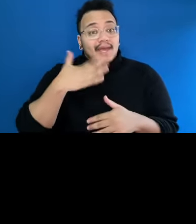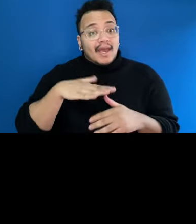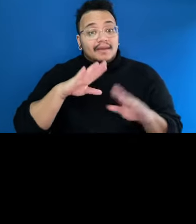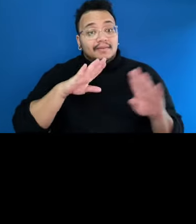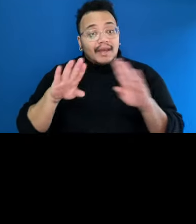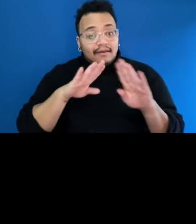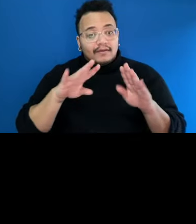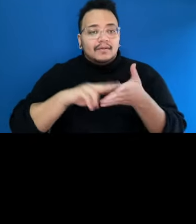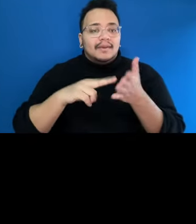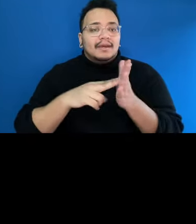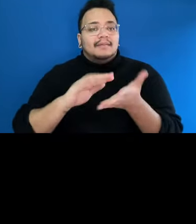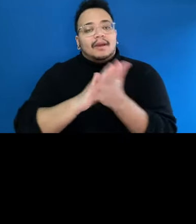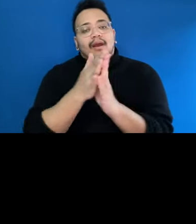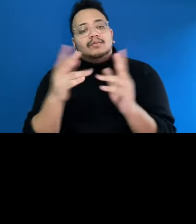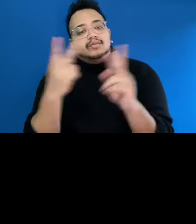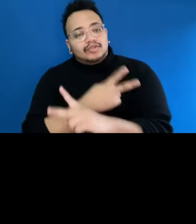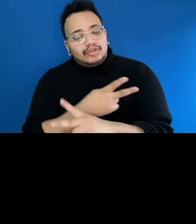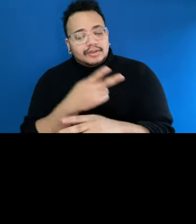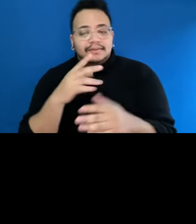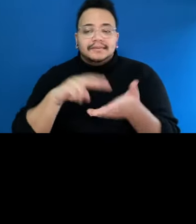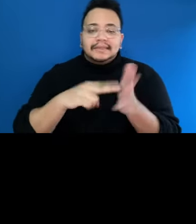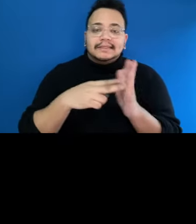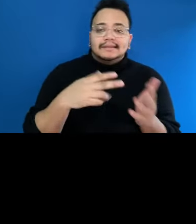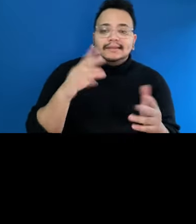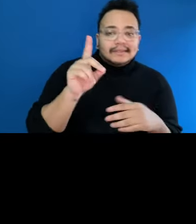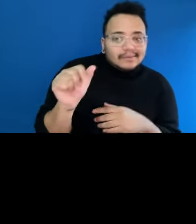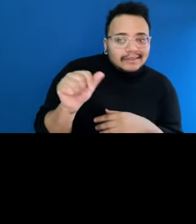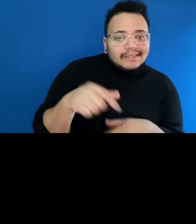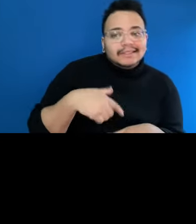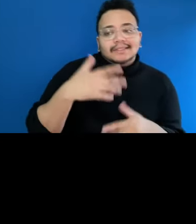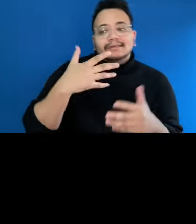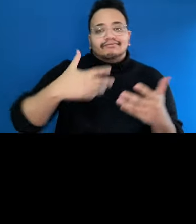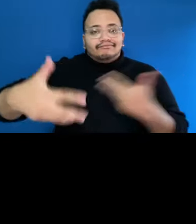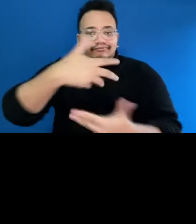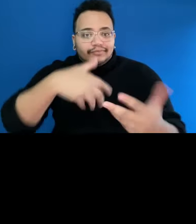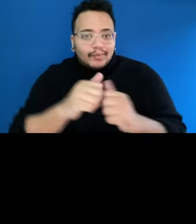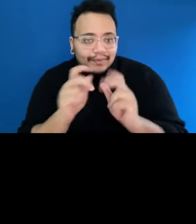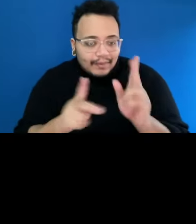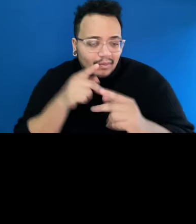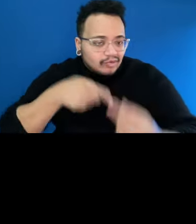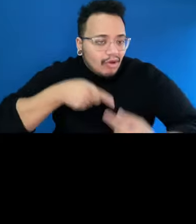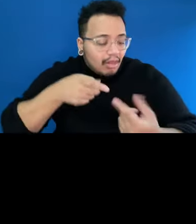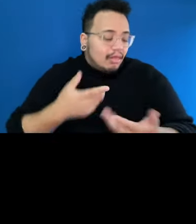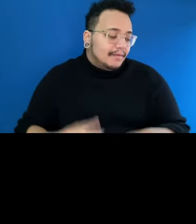disability and social problems. For instance if you're an alcoholic,